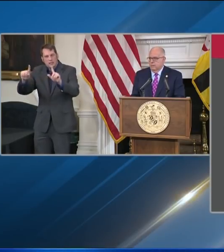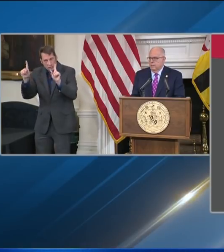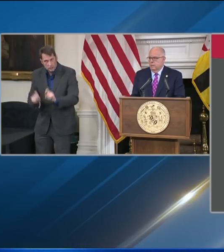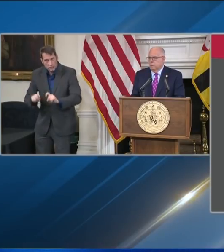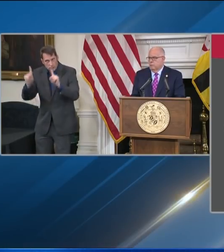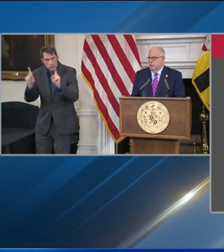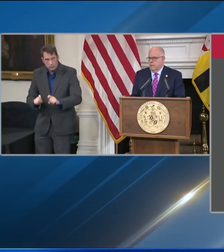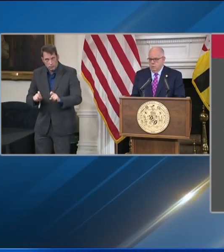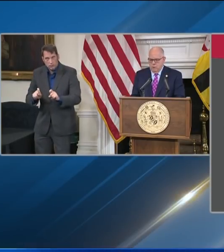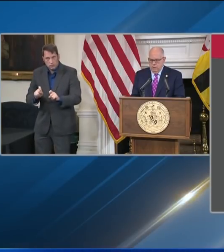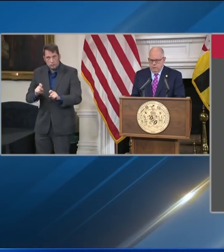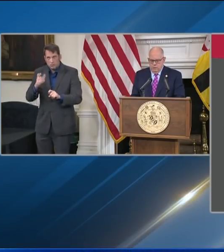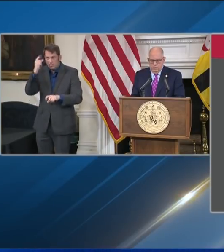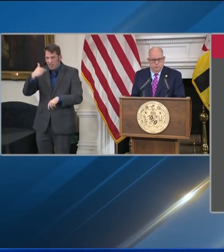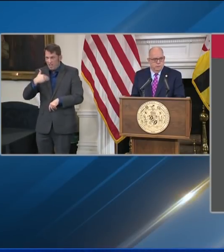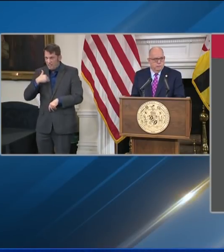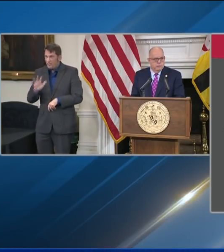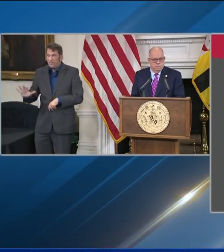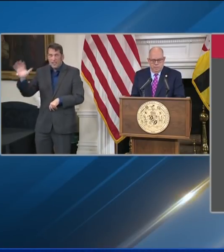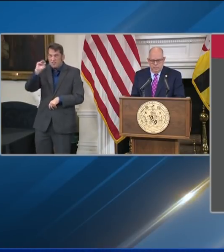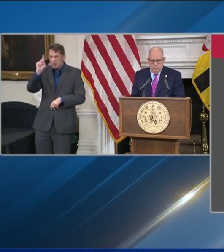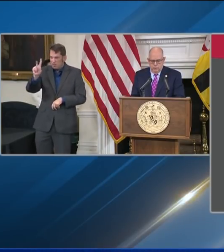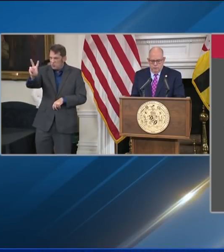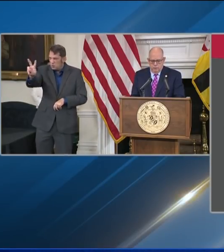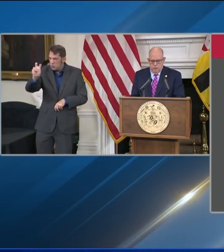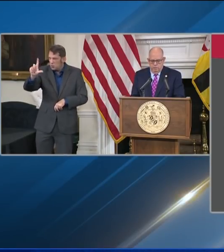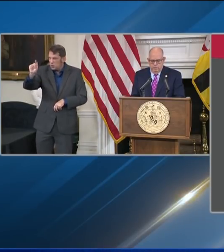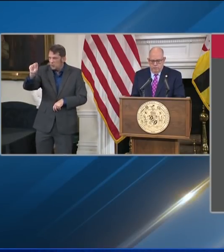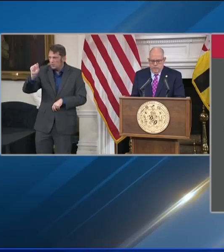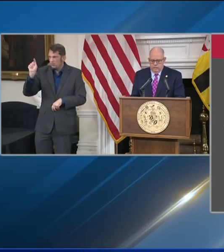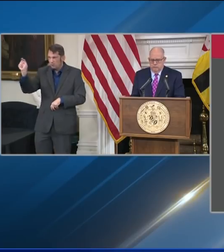WE HAVE MORE THAN TWO HUNDRED AND TWENTY SITES AVAILABLE STATE.